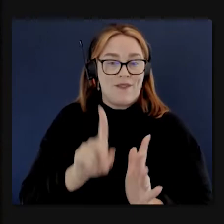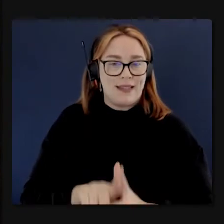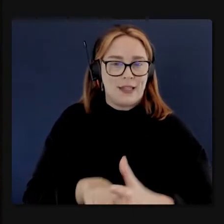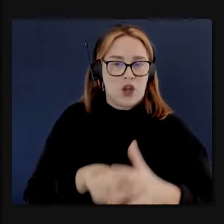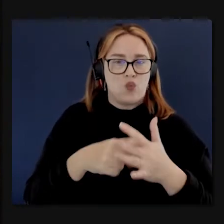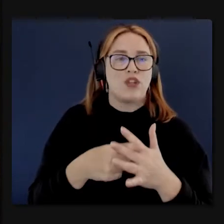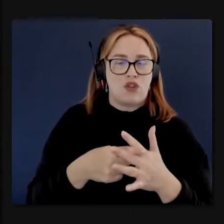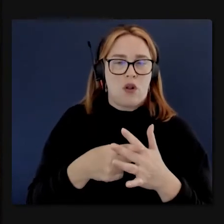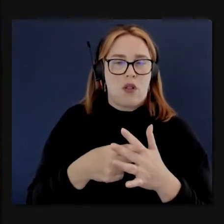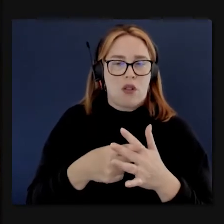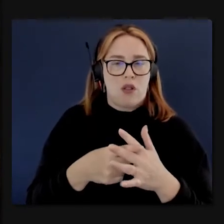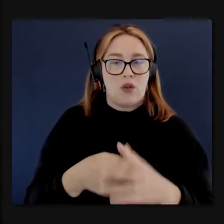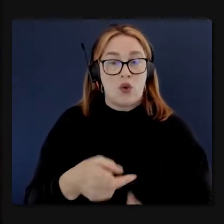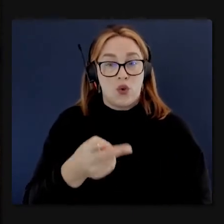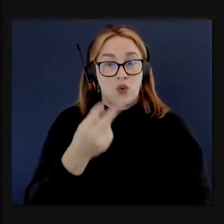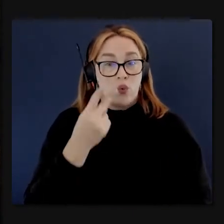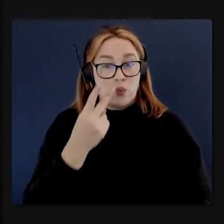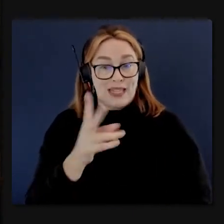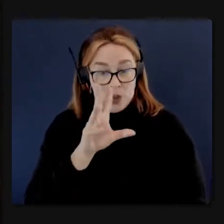You see that if you look at the wire frame here.